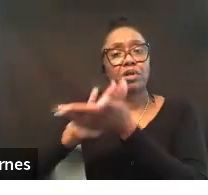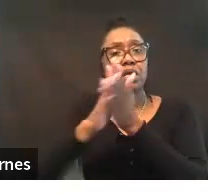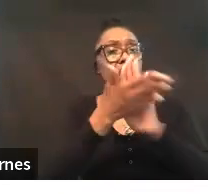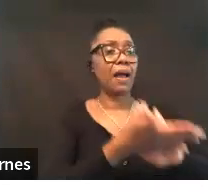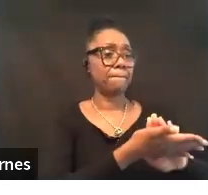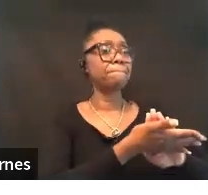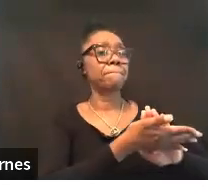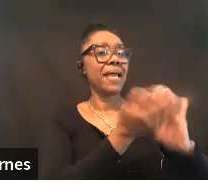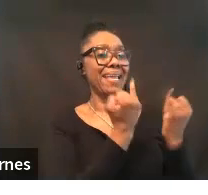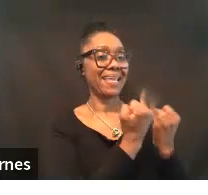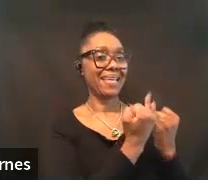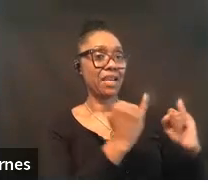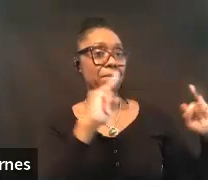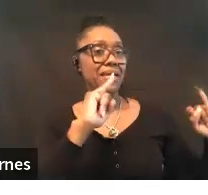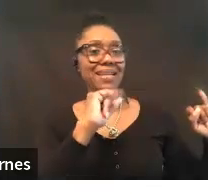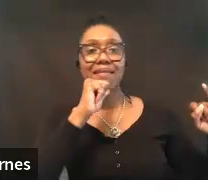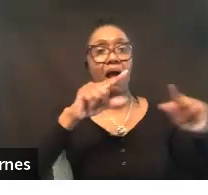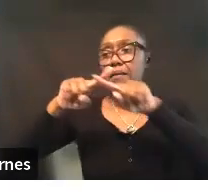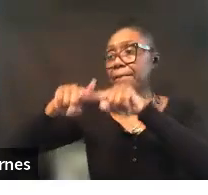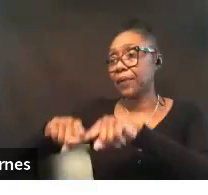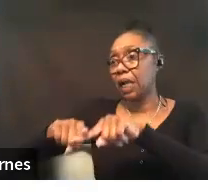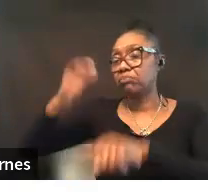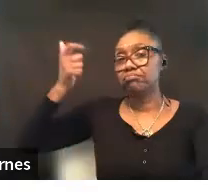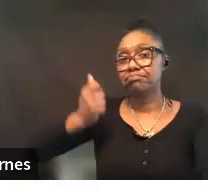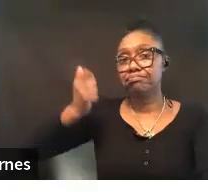One more slide, right?